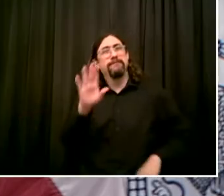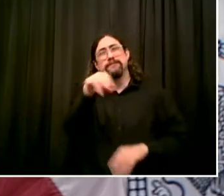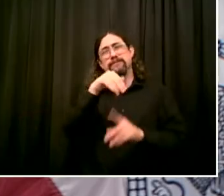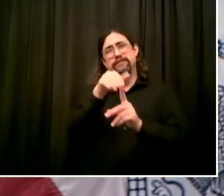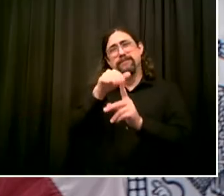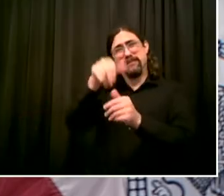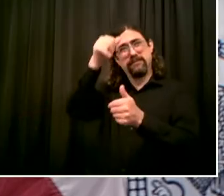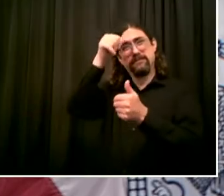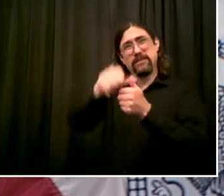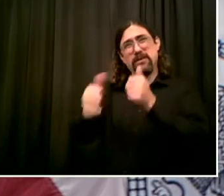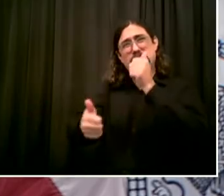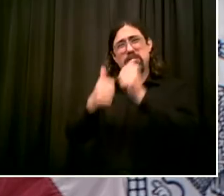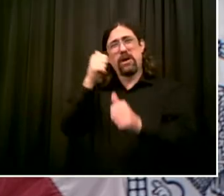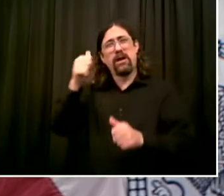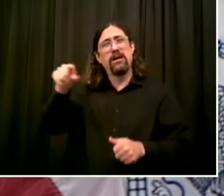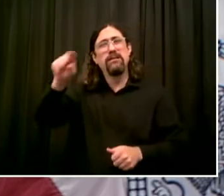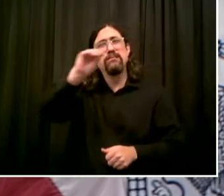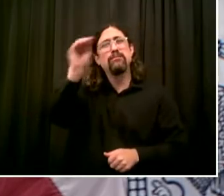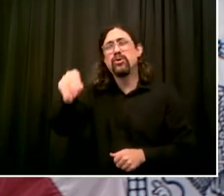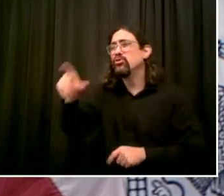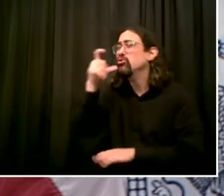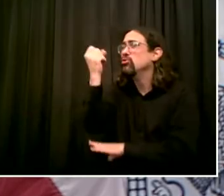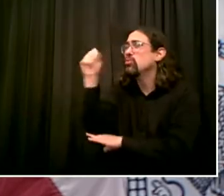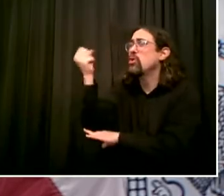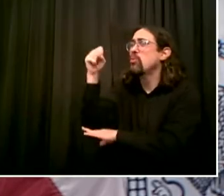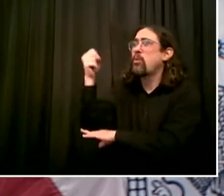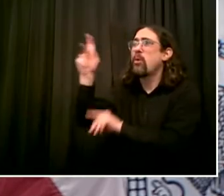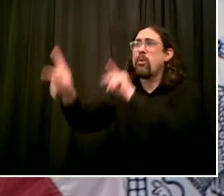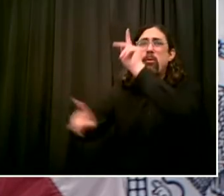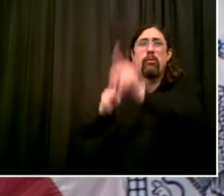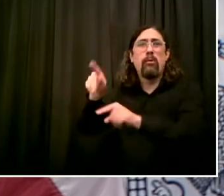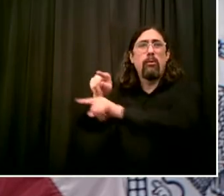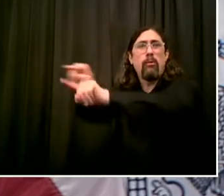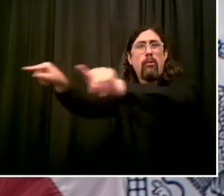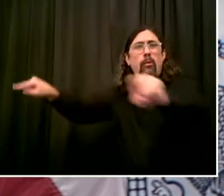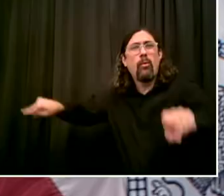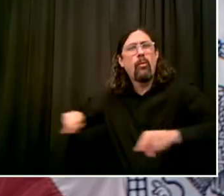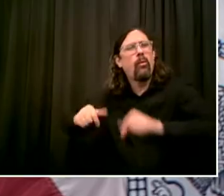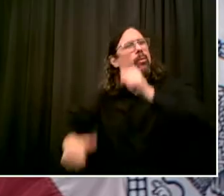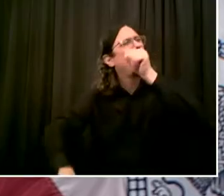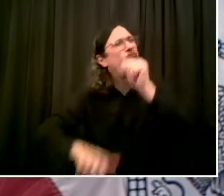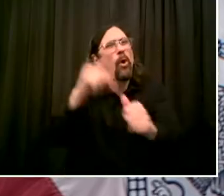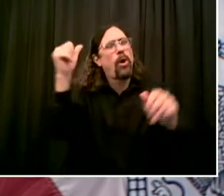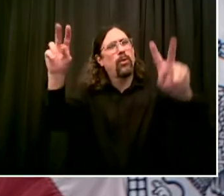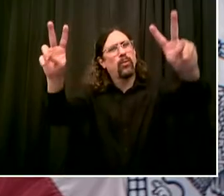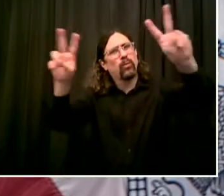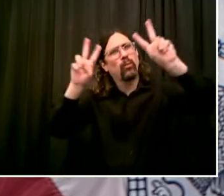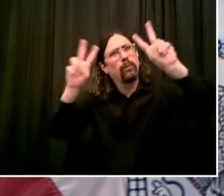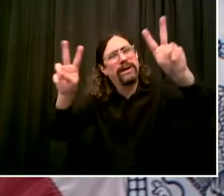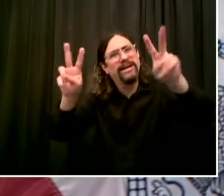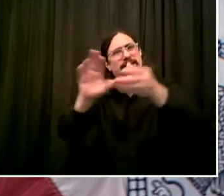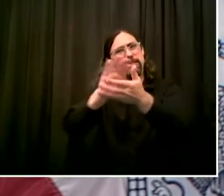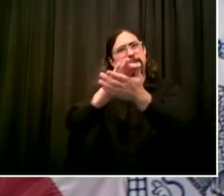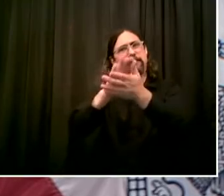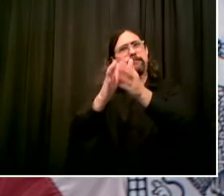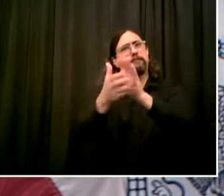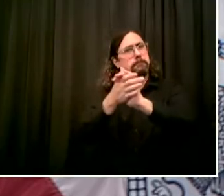THROUGH MONTHS OF REAL CONCERNS ANPRD OSTTE